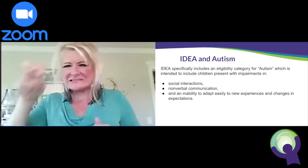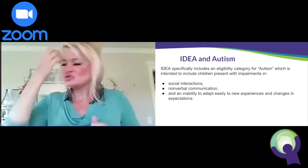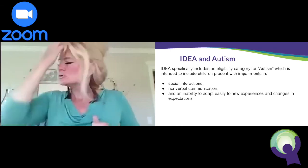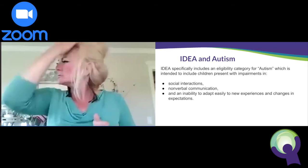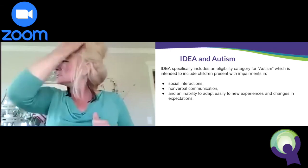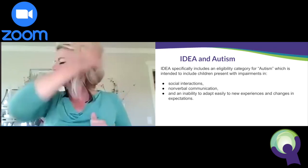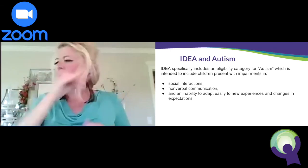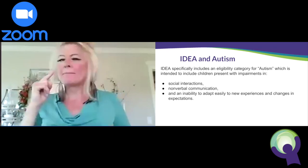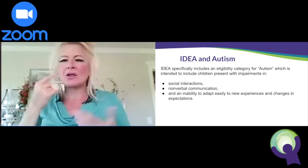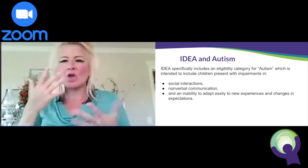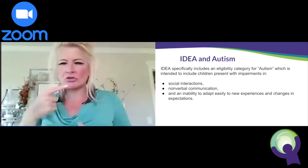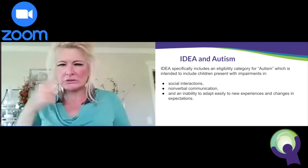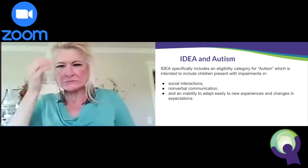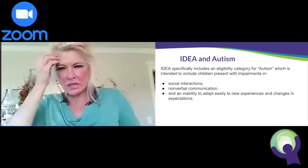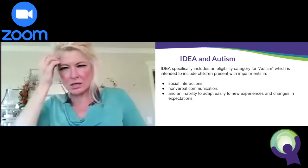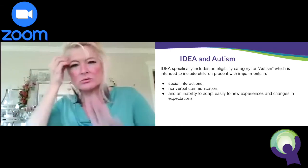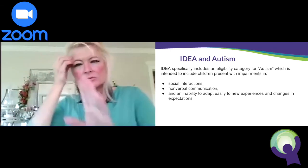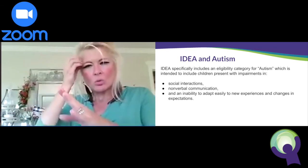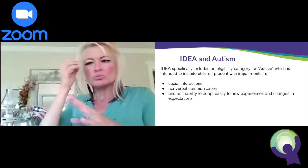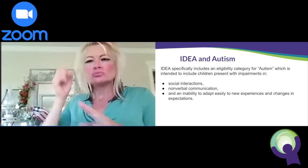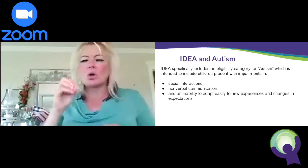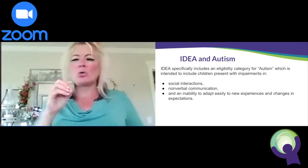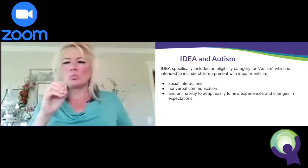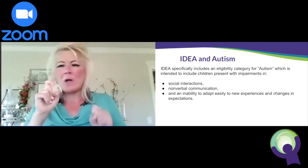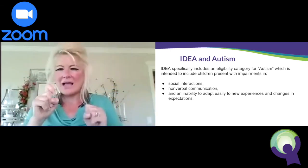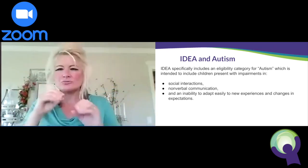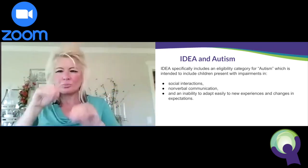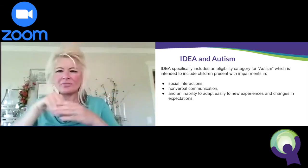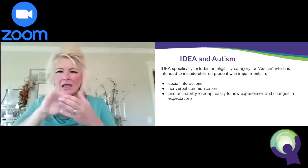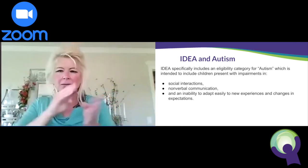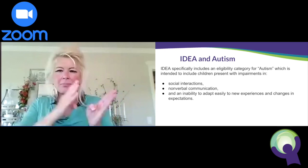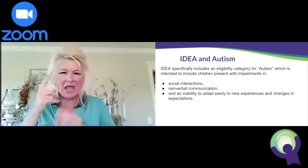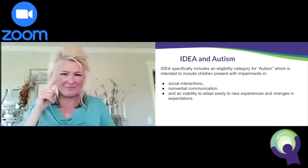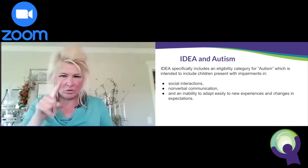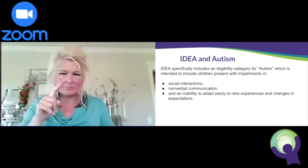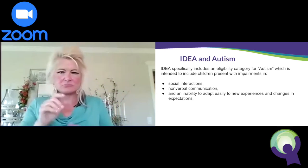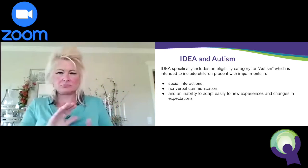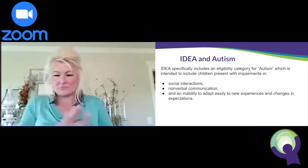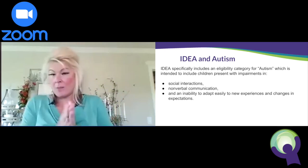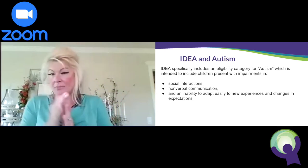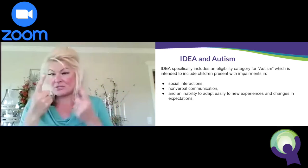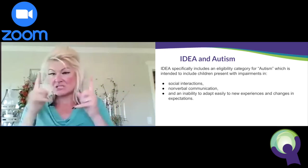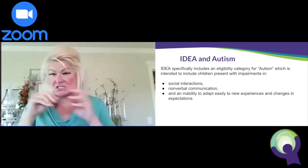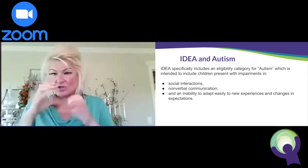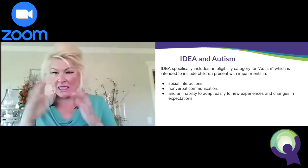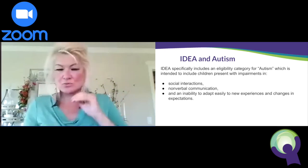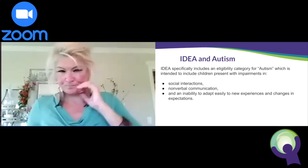communication and different transitions. We have to put that in the plan